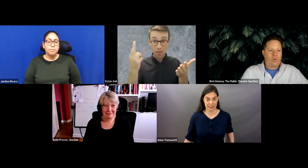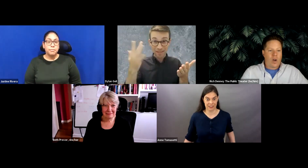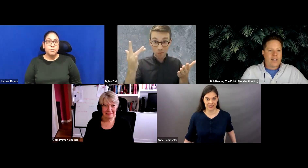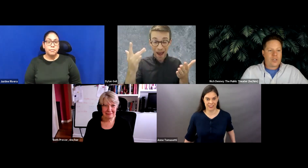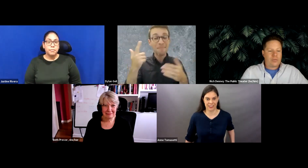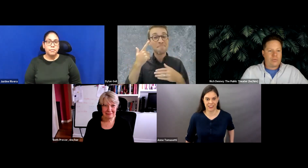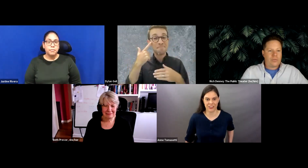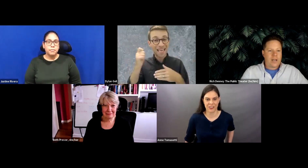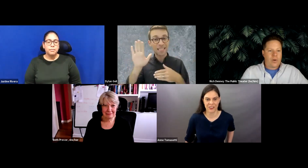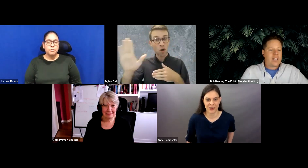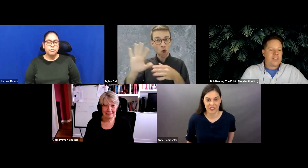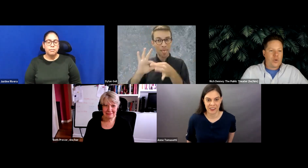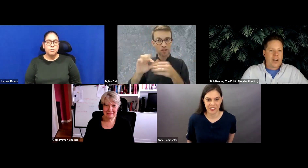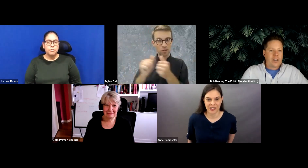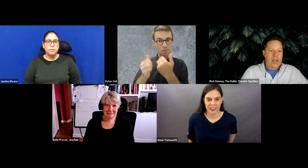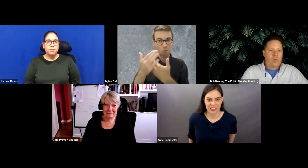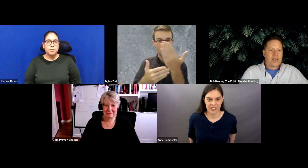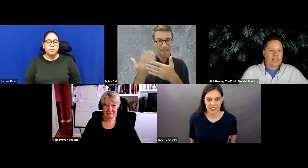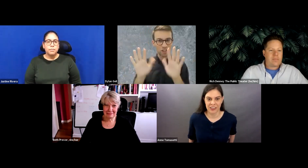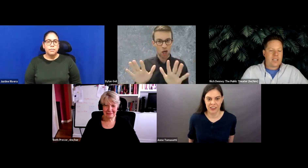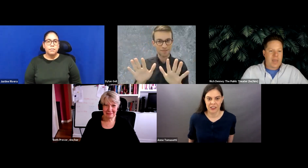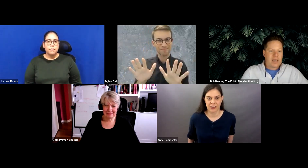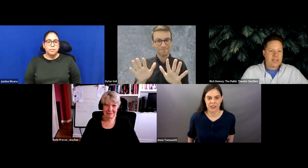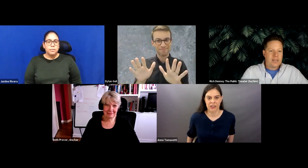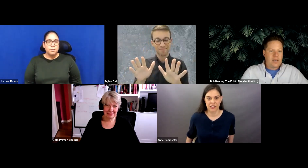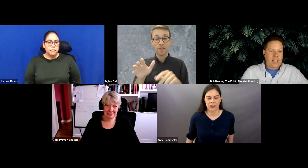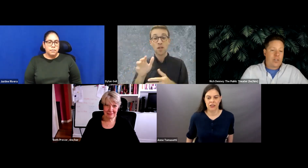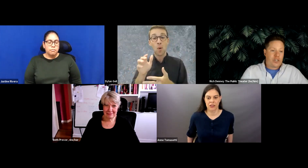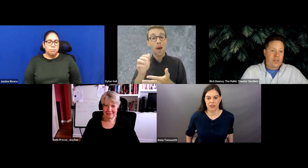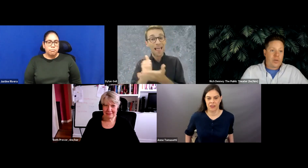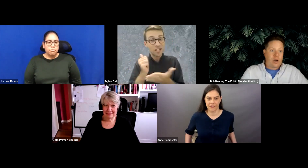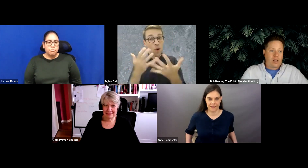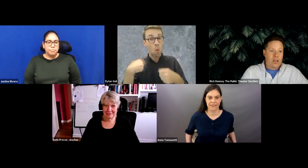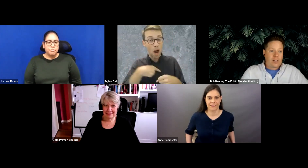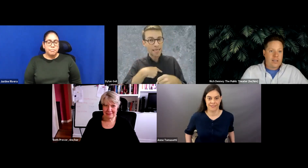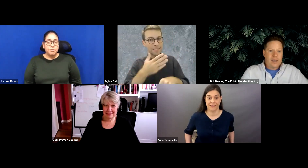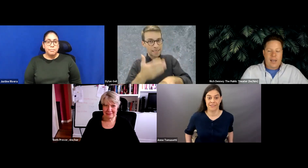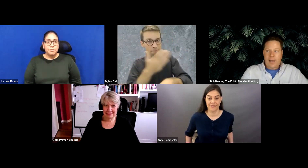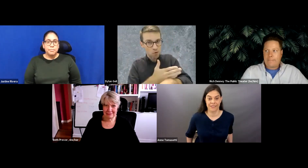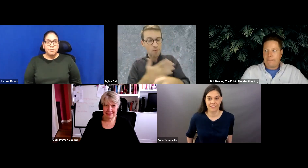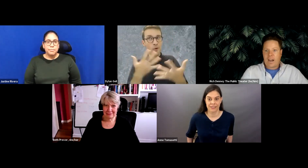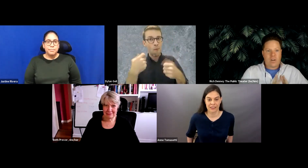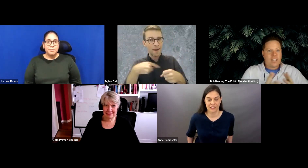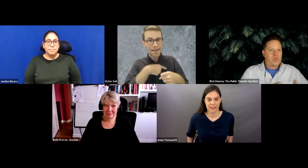wanting to wanting us to do better and wanting us to make space like we should have been doing all along. But I just want